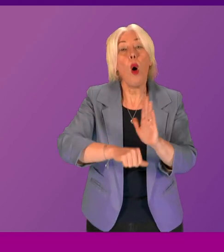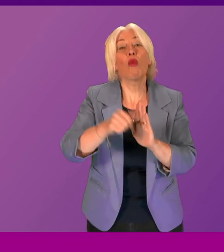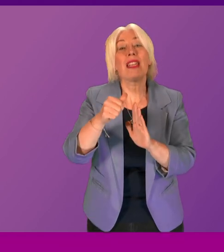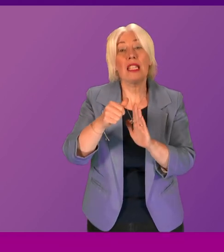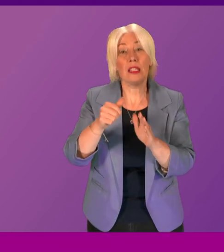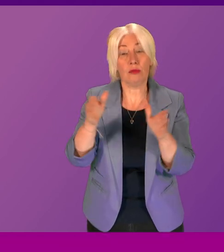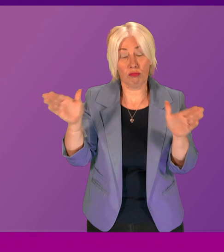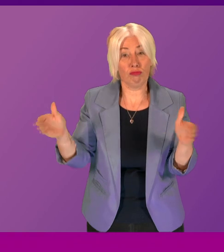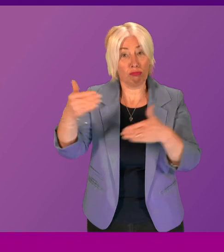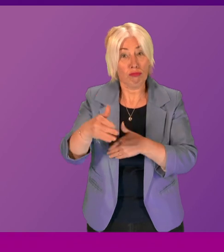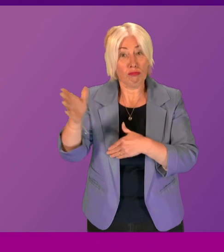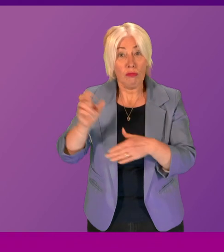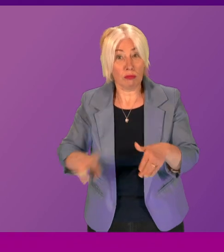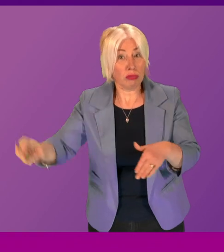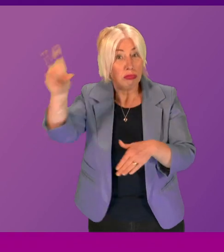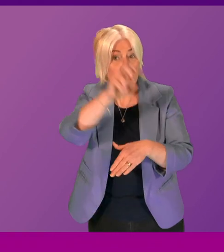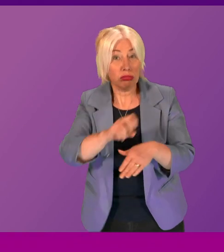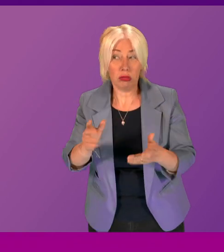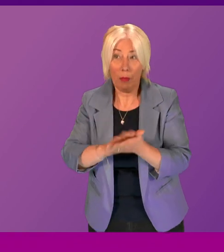I go back to a point that I have made before to Douglas Ross and Anas Sarwar: we are doing